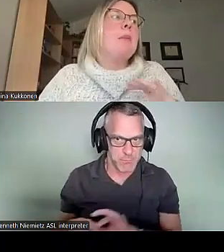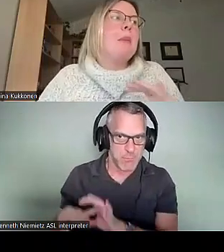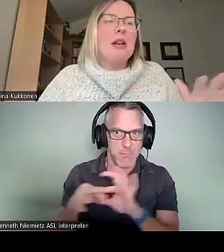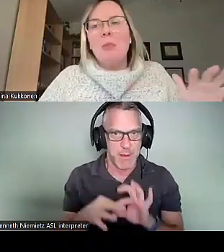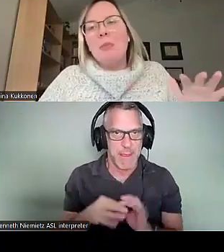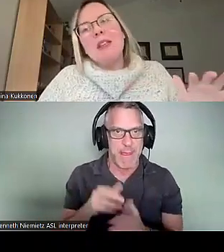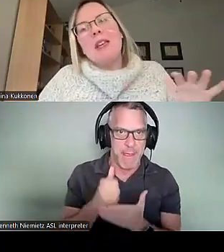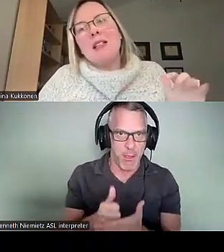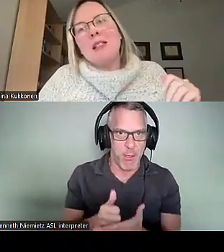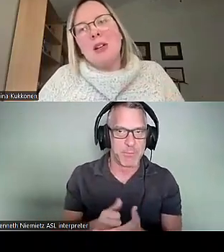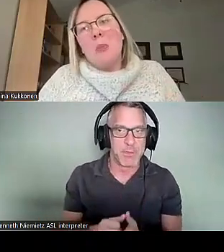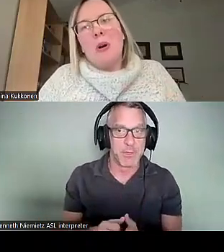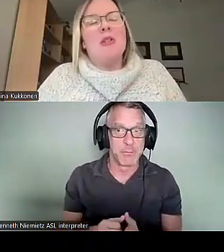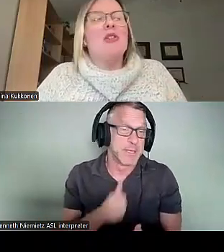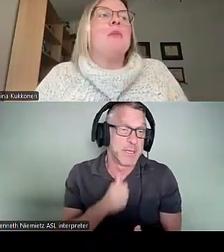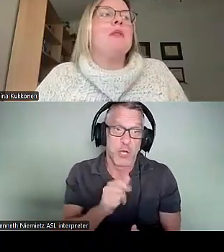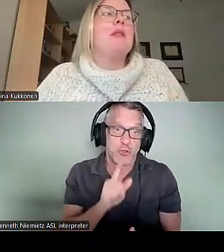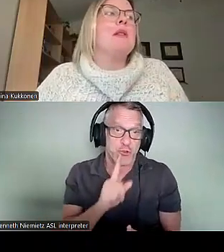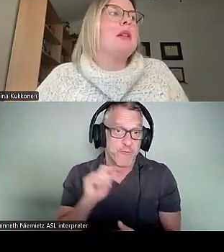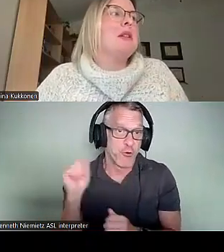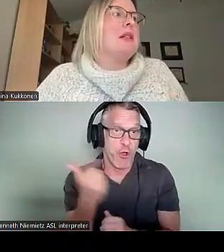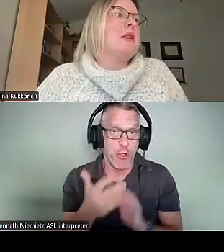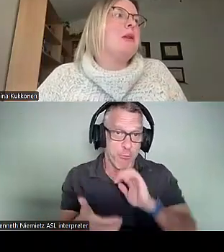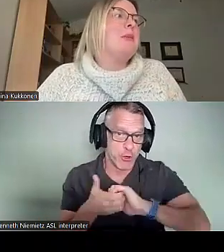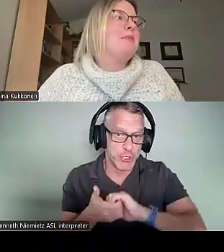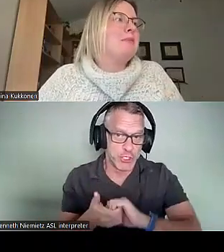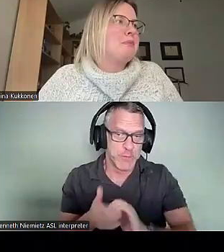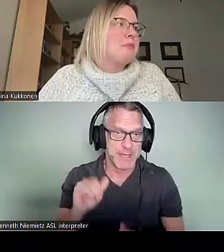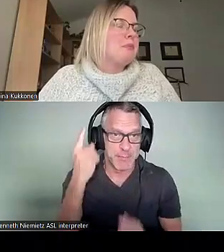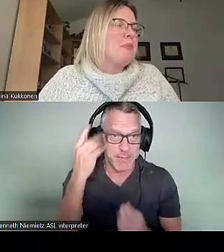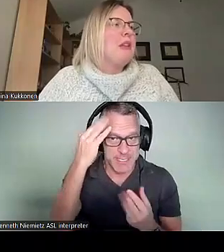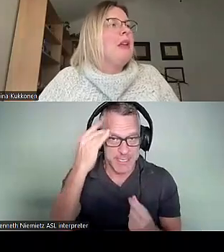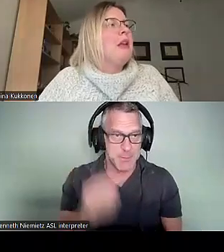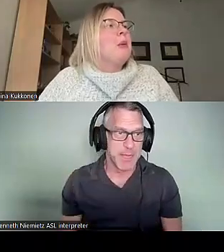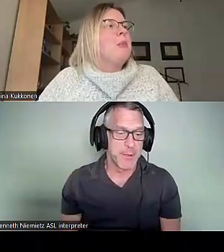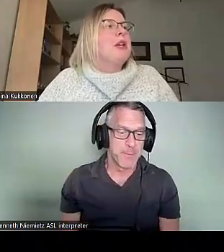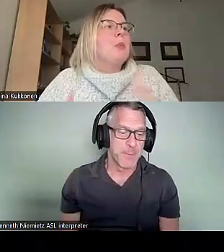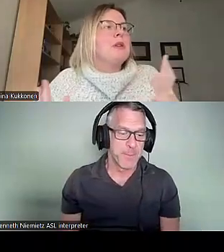it might not be the case in all partnerships. So that's something to consider. Being open